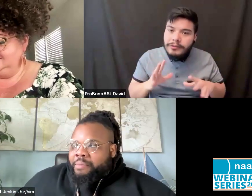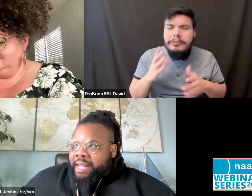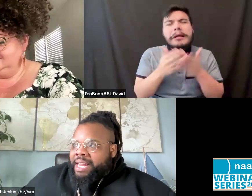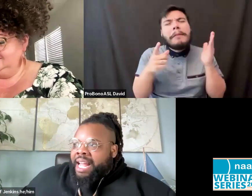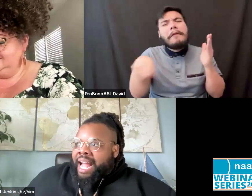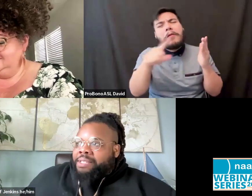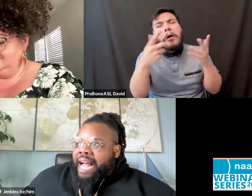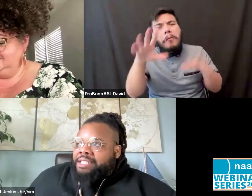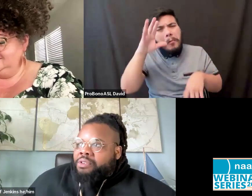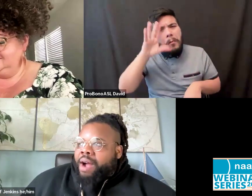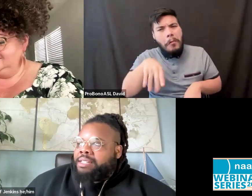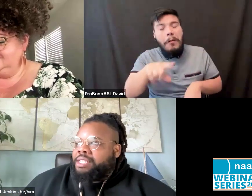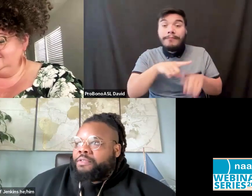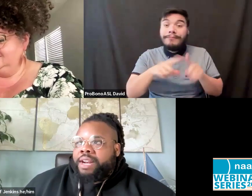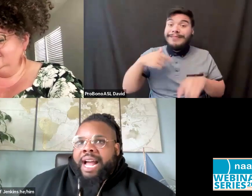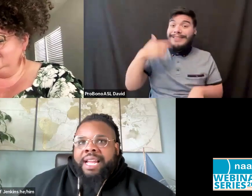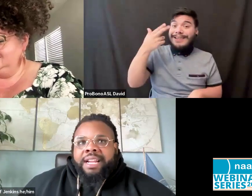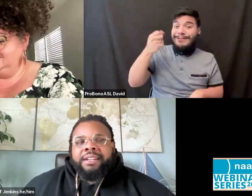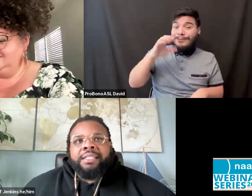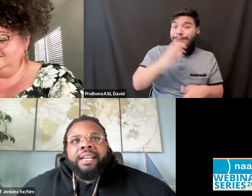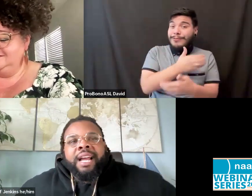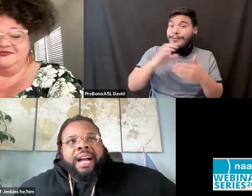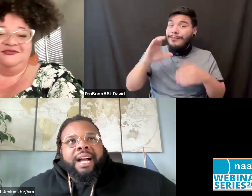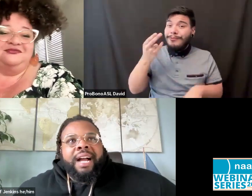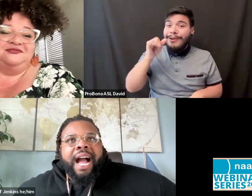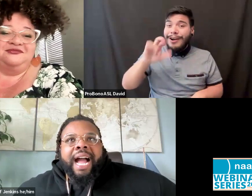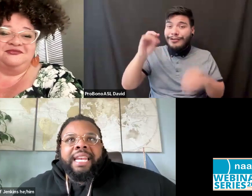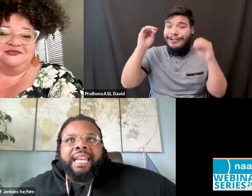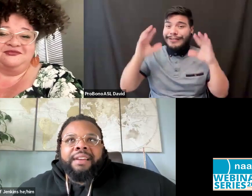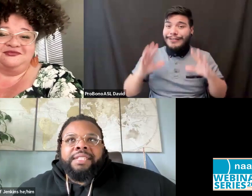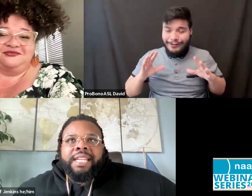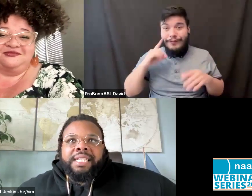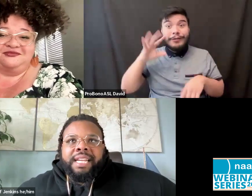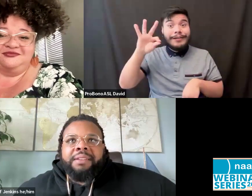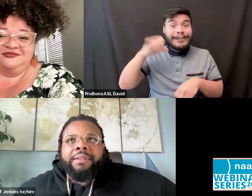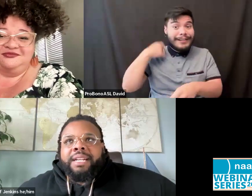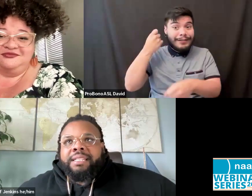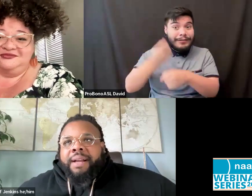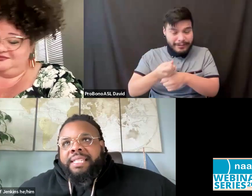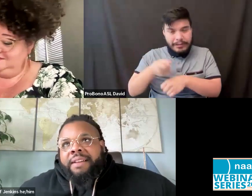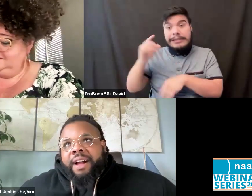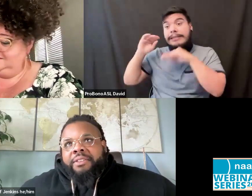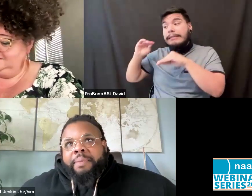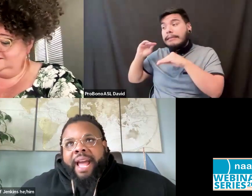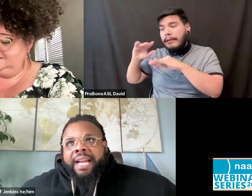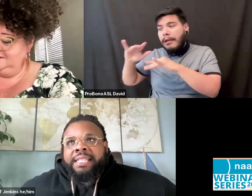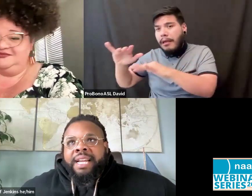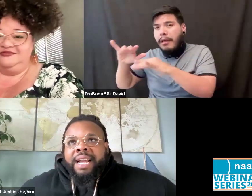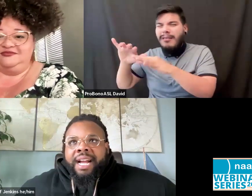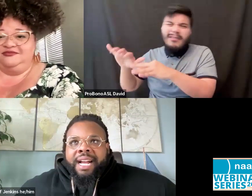But I was a high school choir teacher for nine years. I love teaching because my stepfather passed.